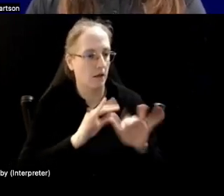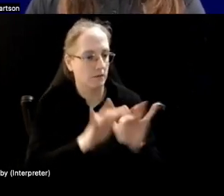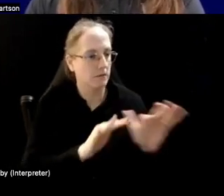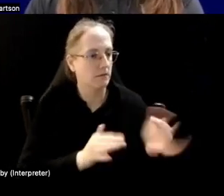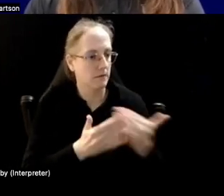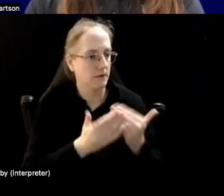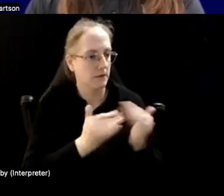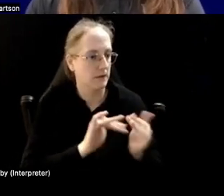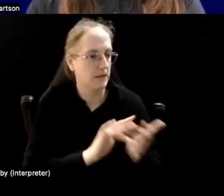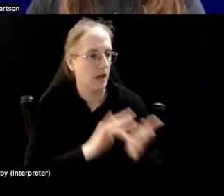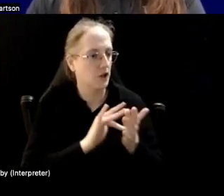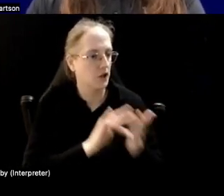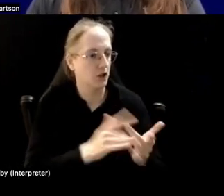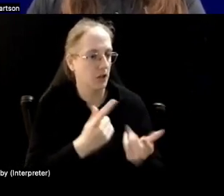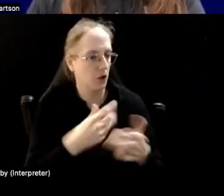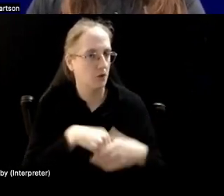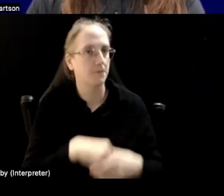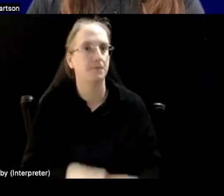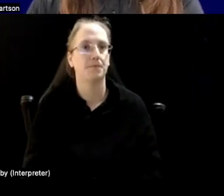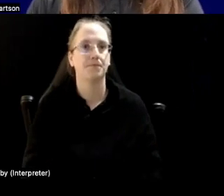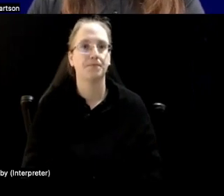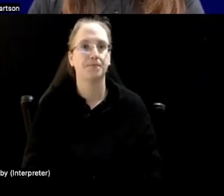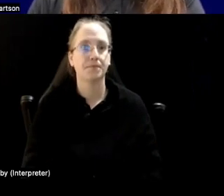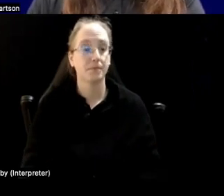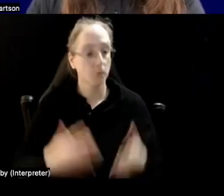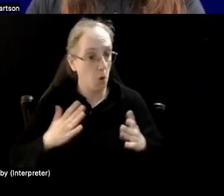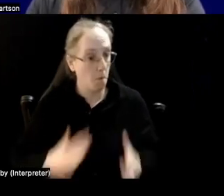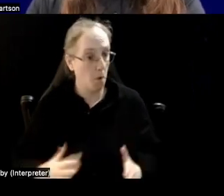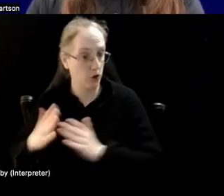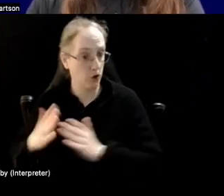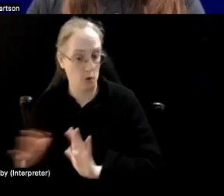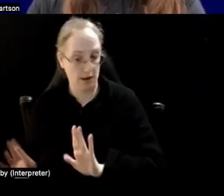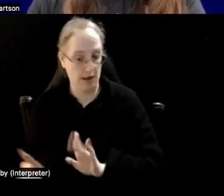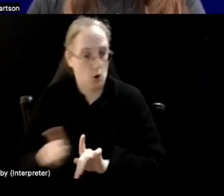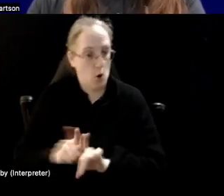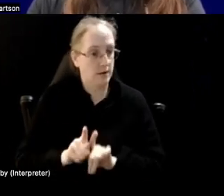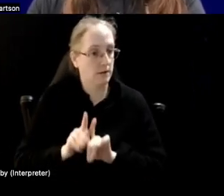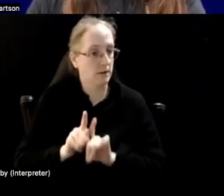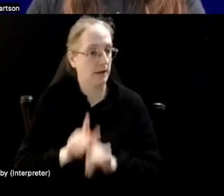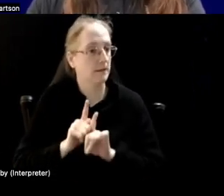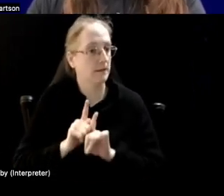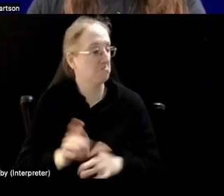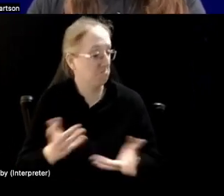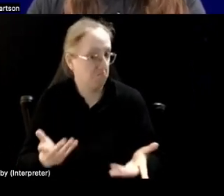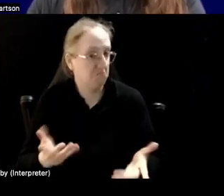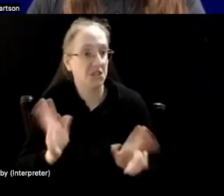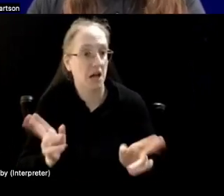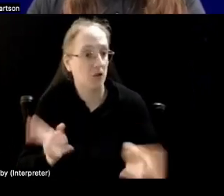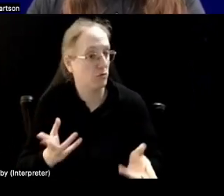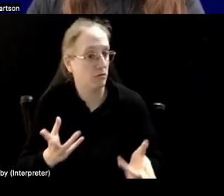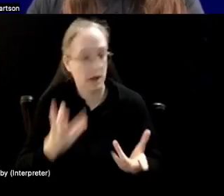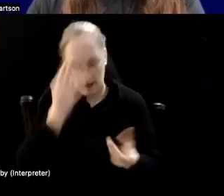So, body to body contact is a natural and informative part of deafblind interaction. The